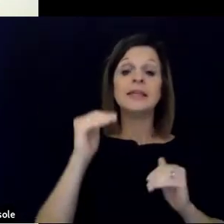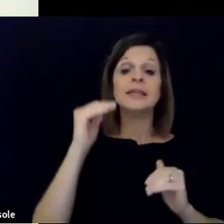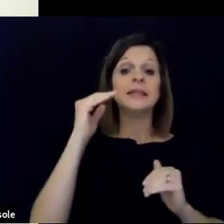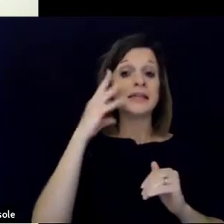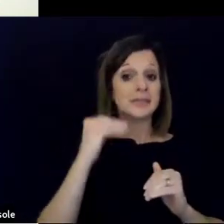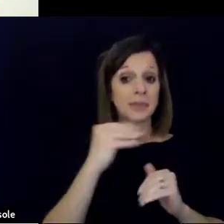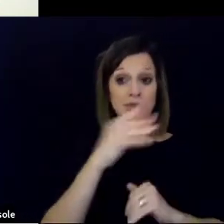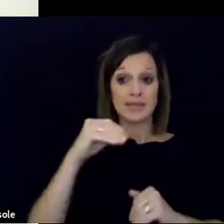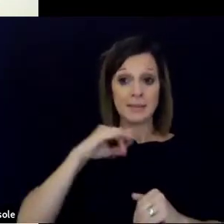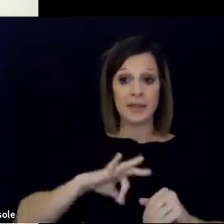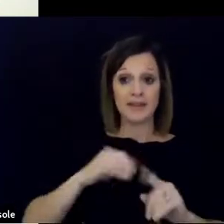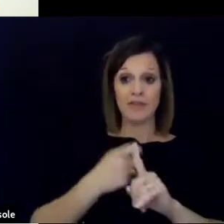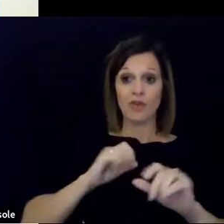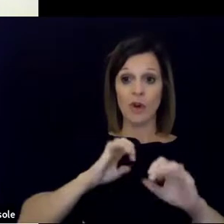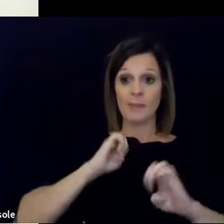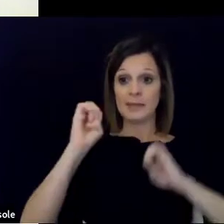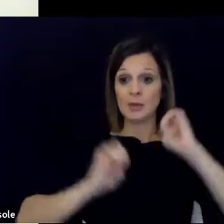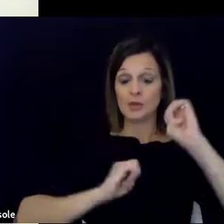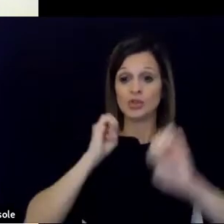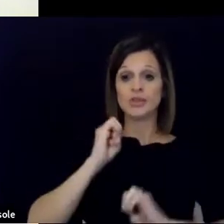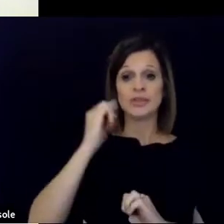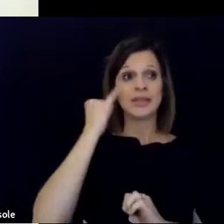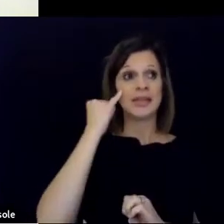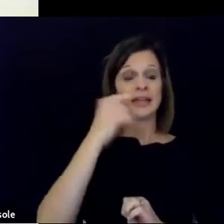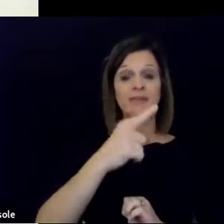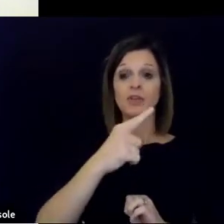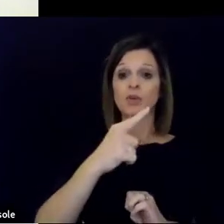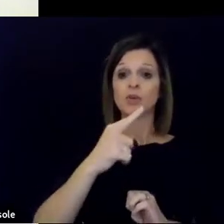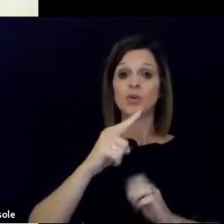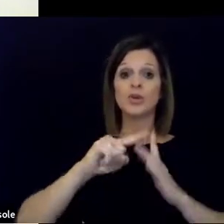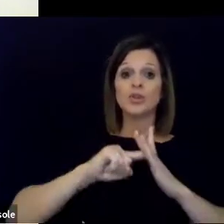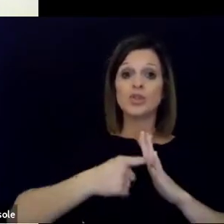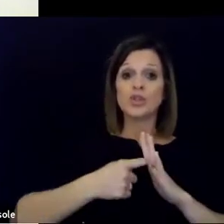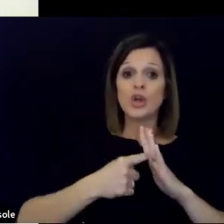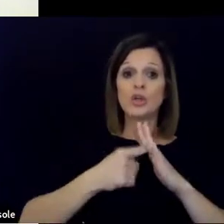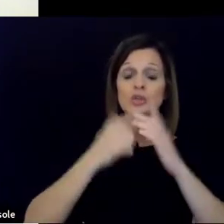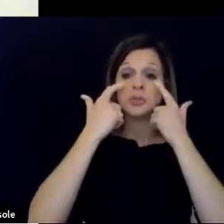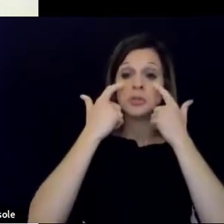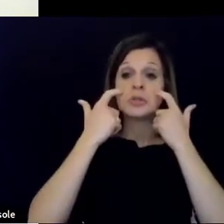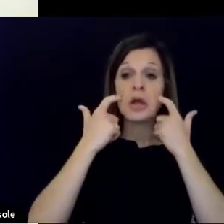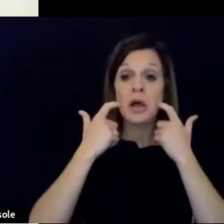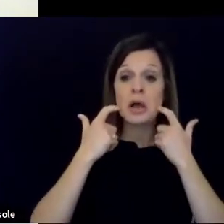If you start to sob, you will stop sobbing at some point. You're not gonna lose it,